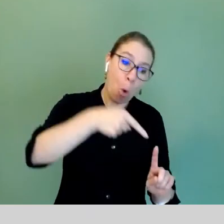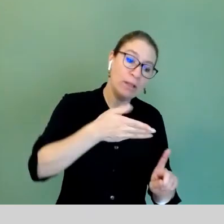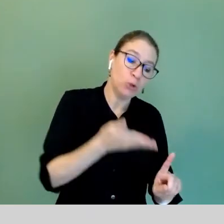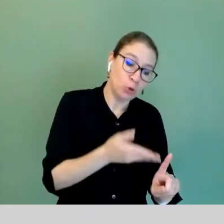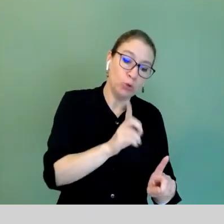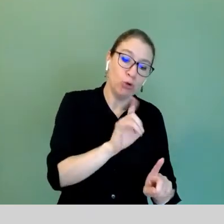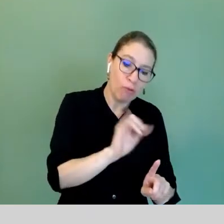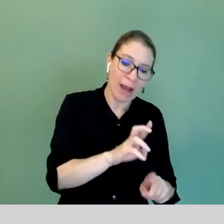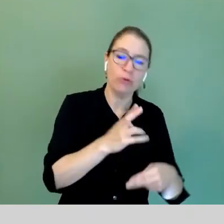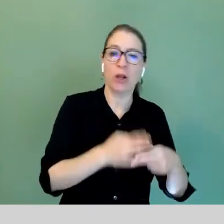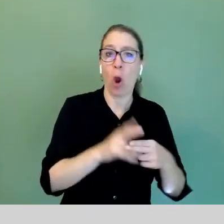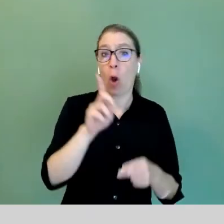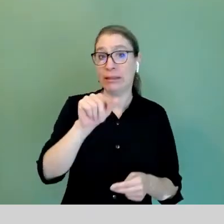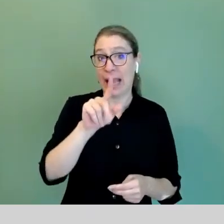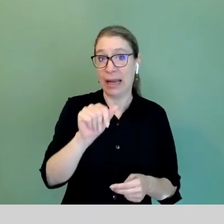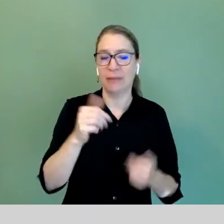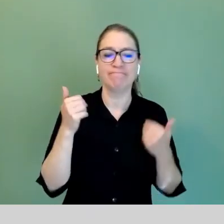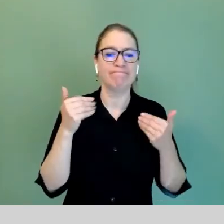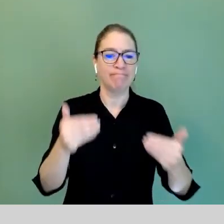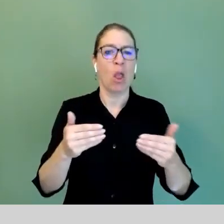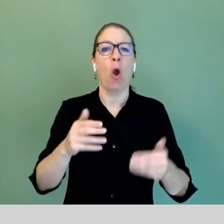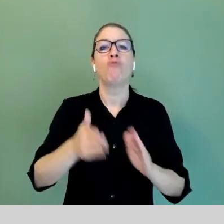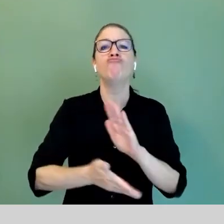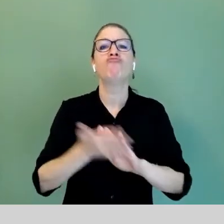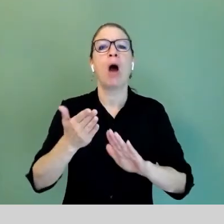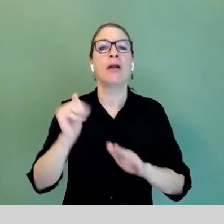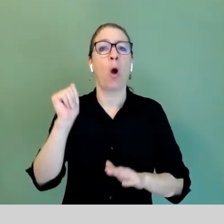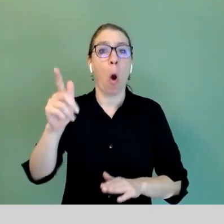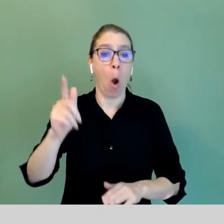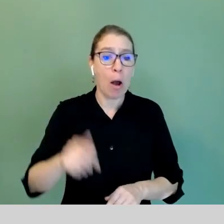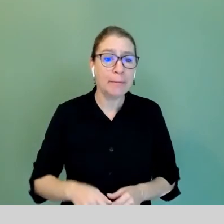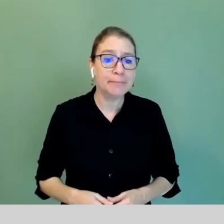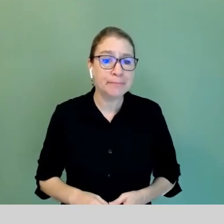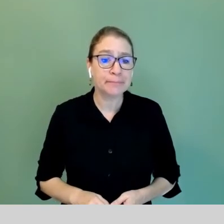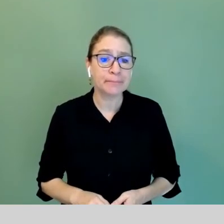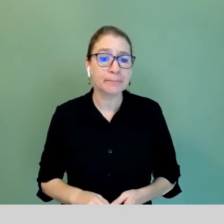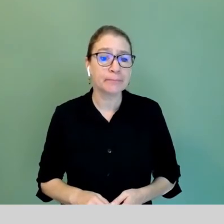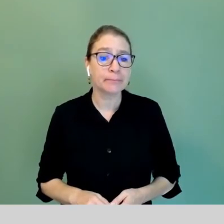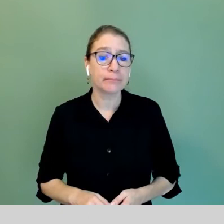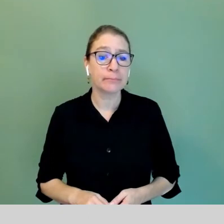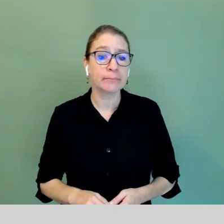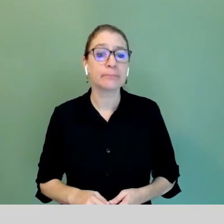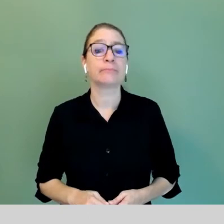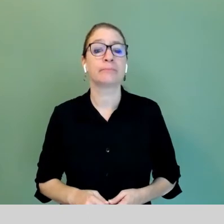So I'm going to go ahead and run all. And once that's done,